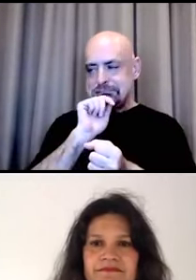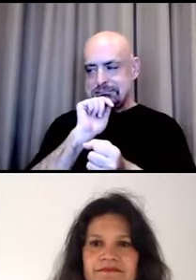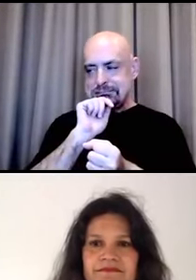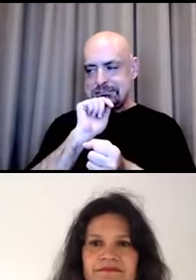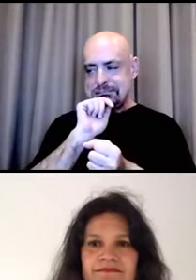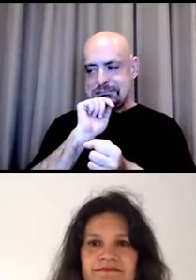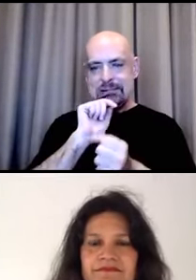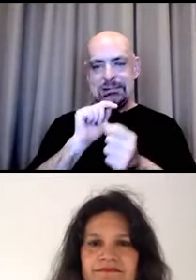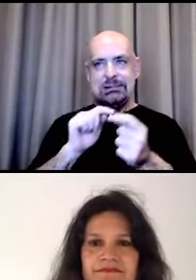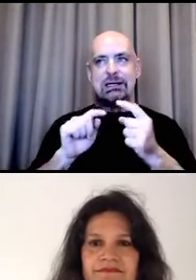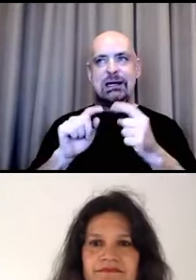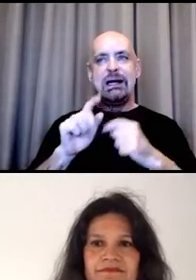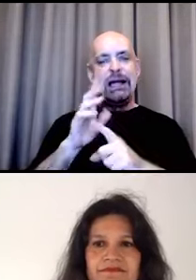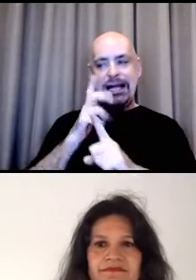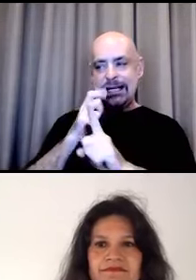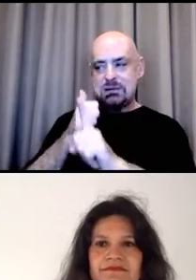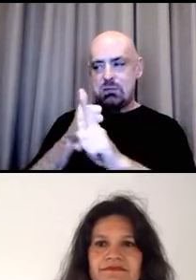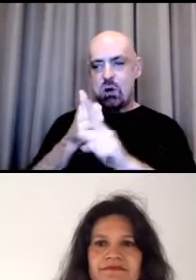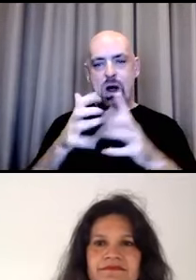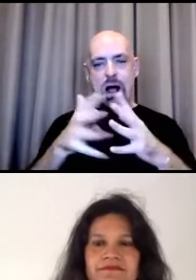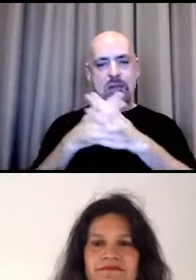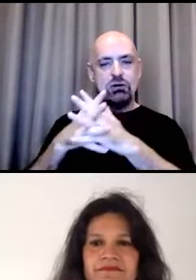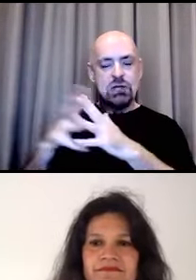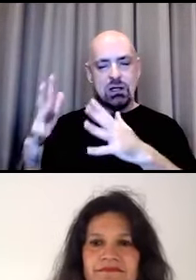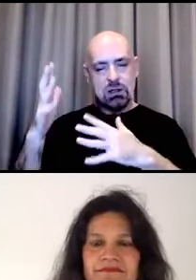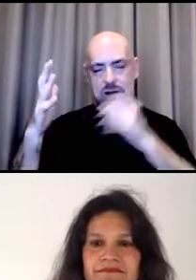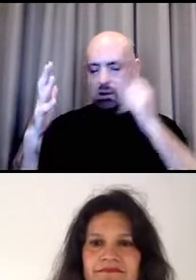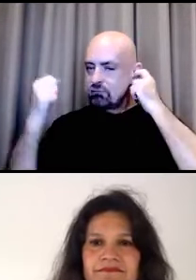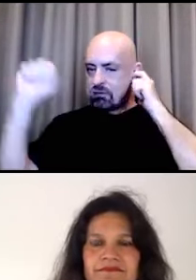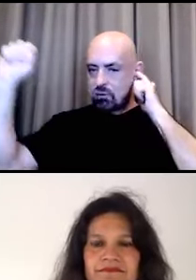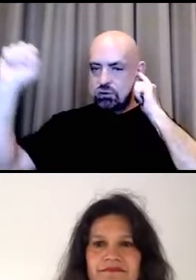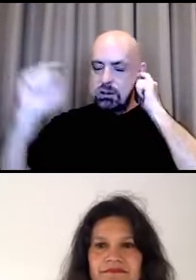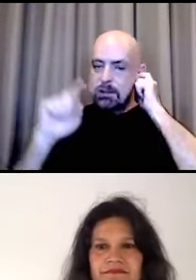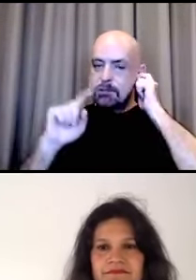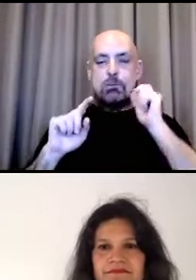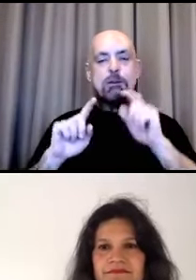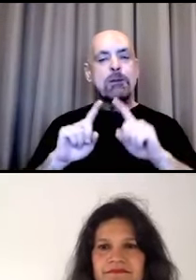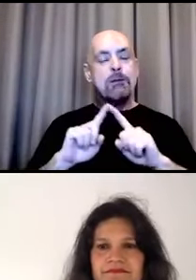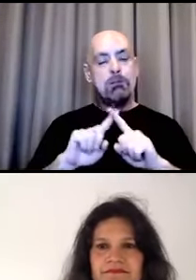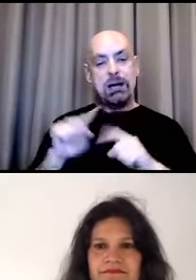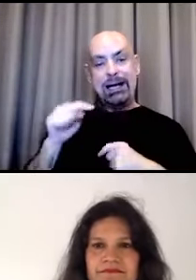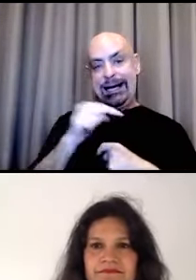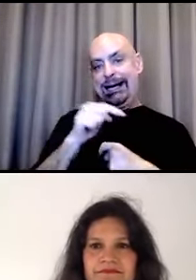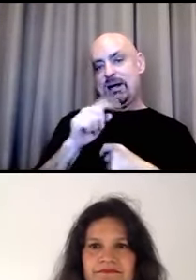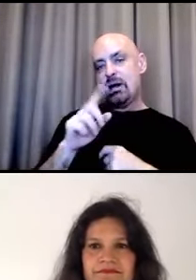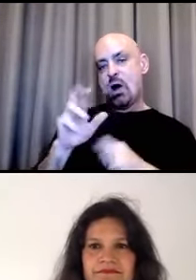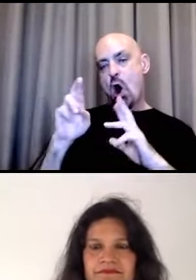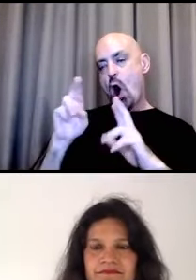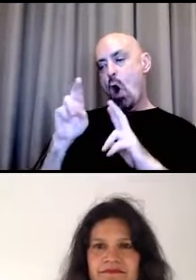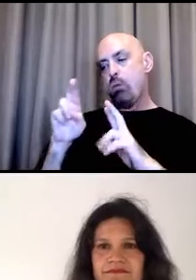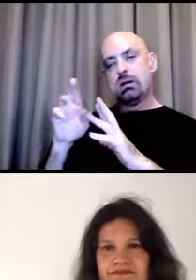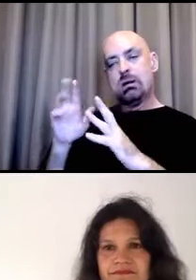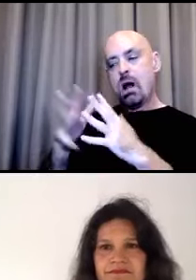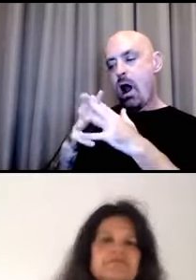it was supported by Thomas pain and both on human rights so what is the key difference in each of their